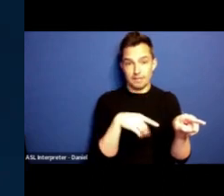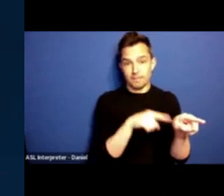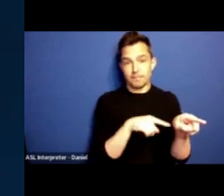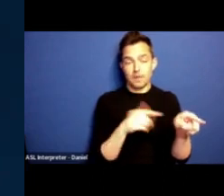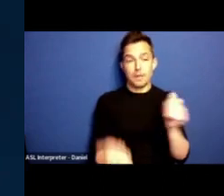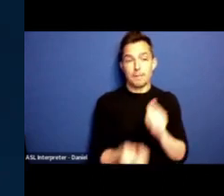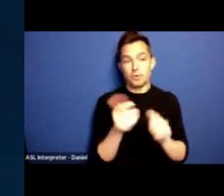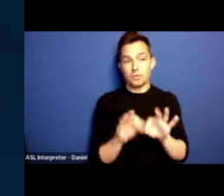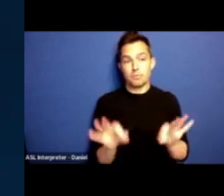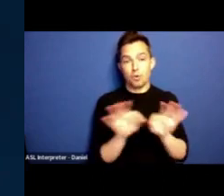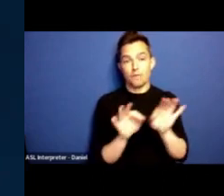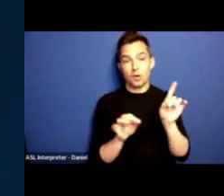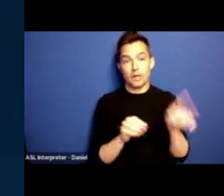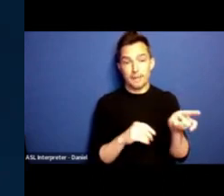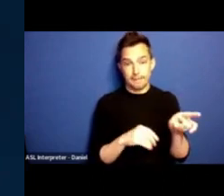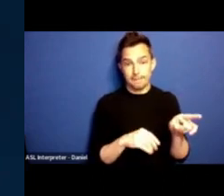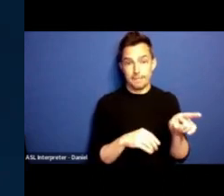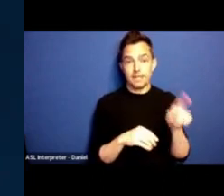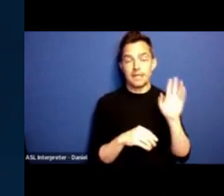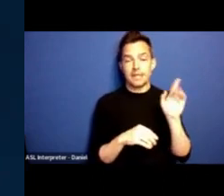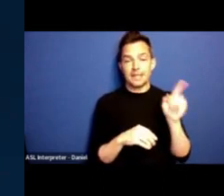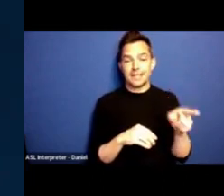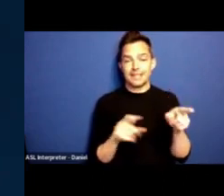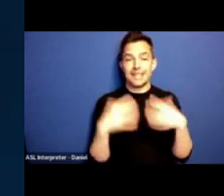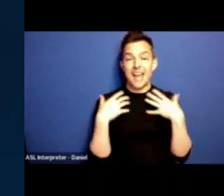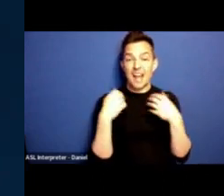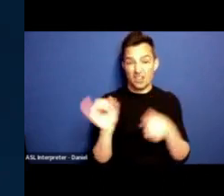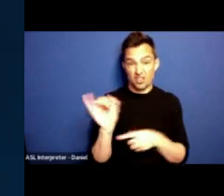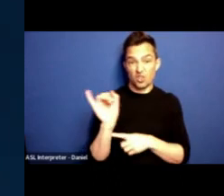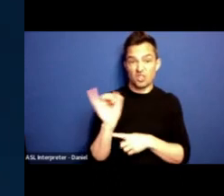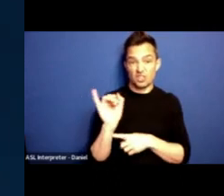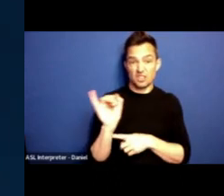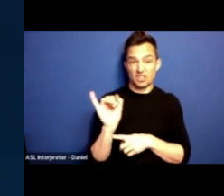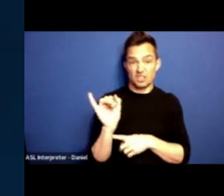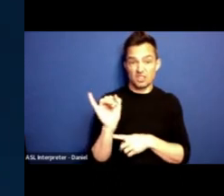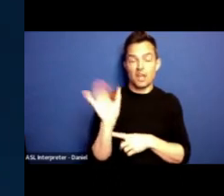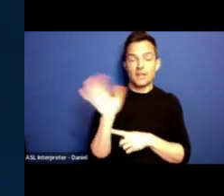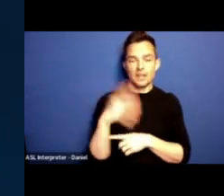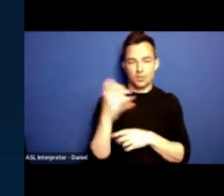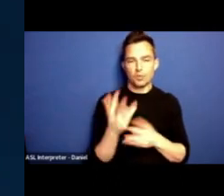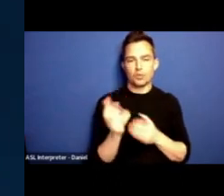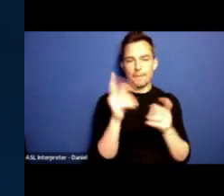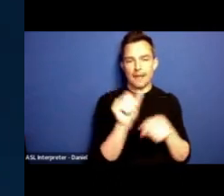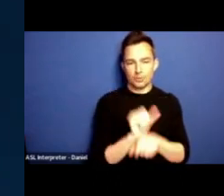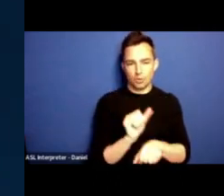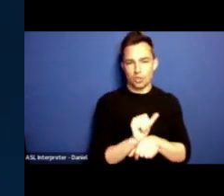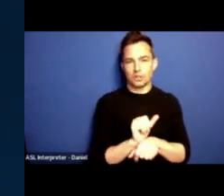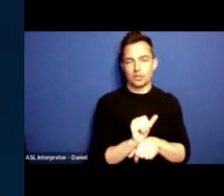important for him was that he had health insurance. And so that's why he wanted to go back to work. Work means different